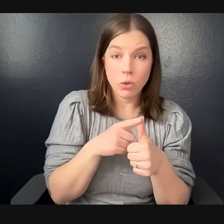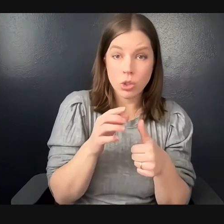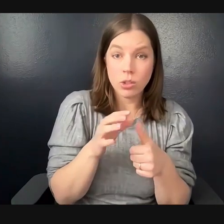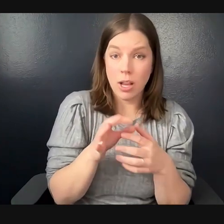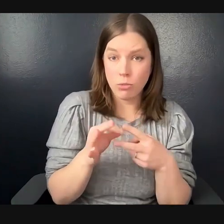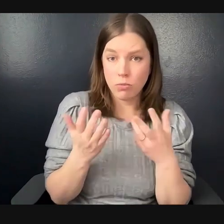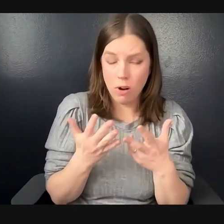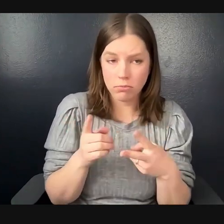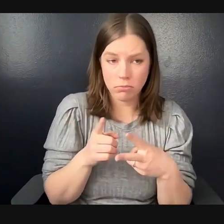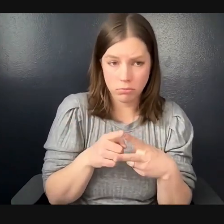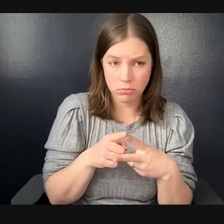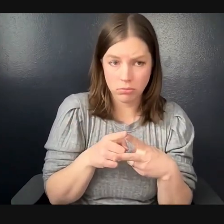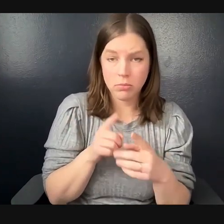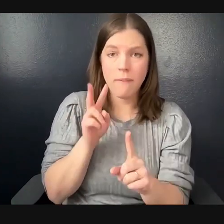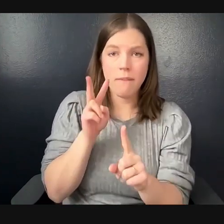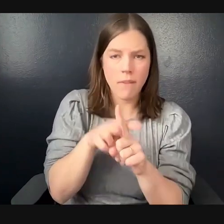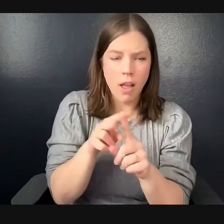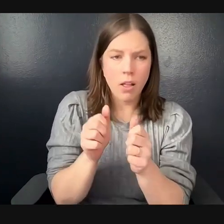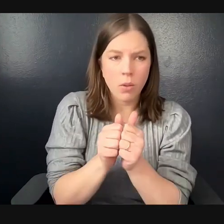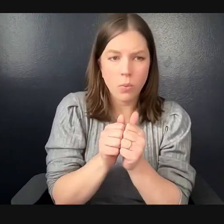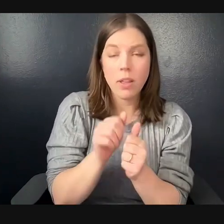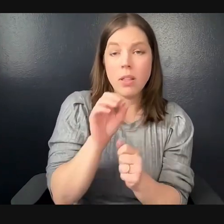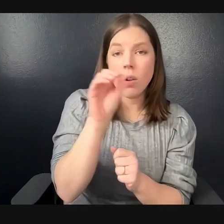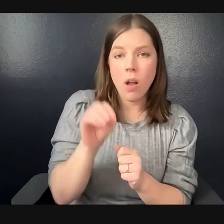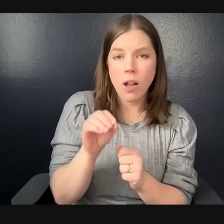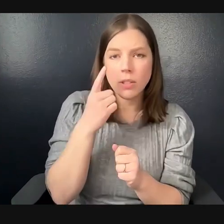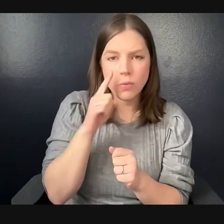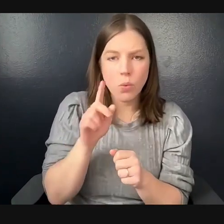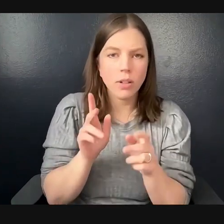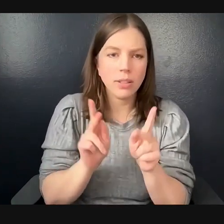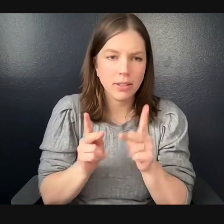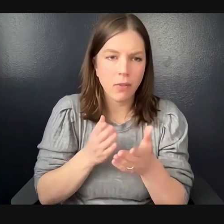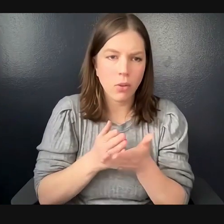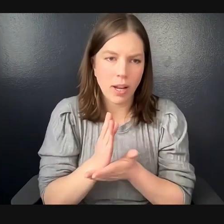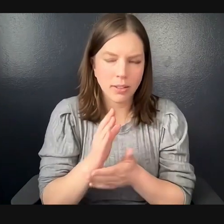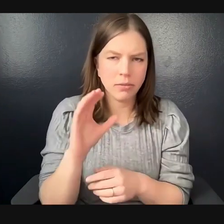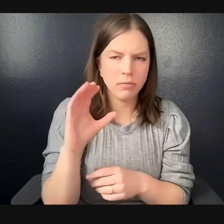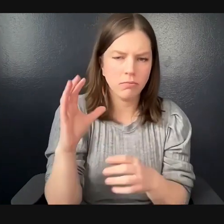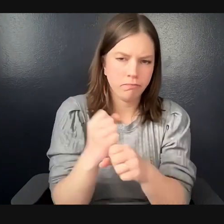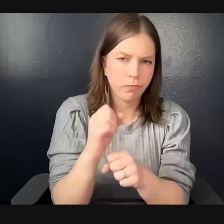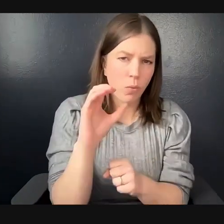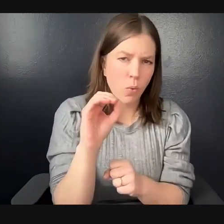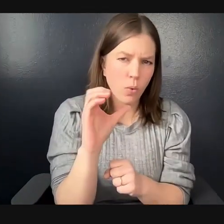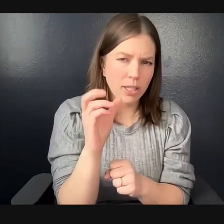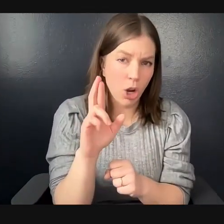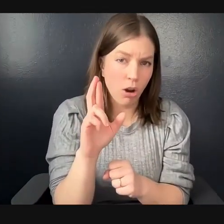Your first option is to file a complaint with the Office for Civil Rights, or OCR.